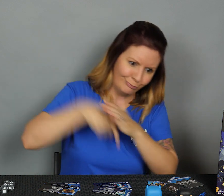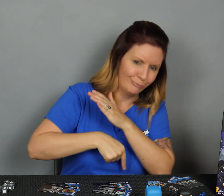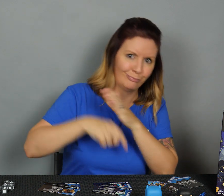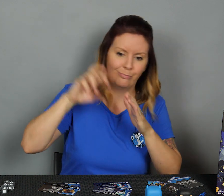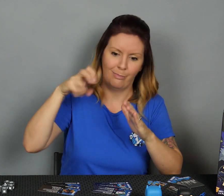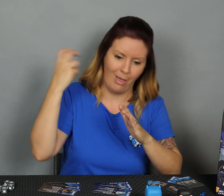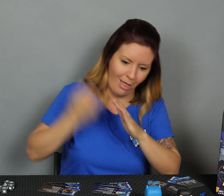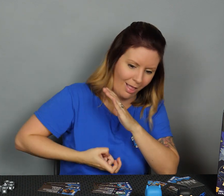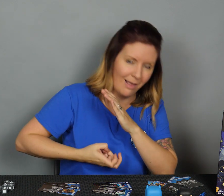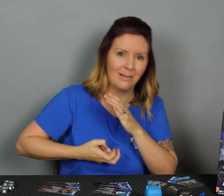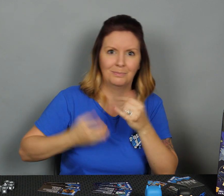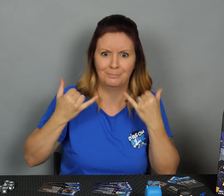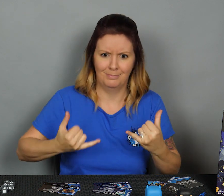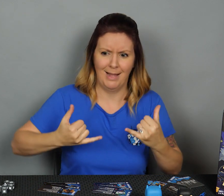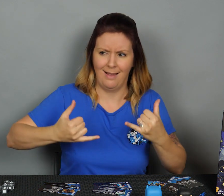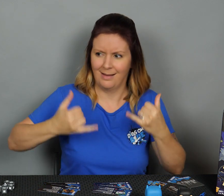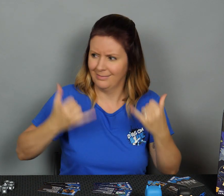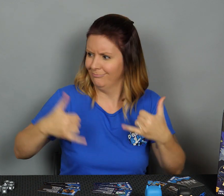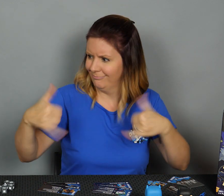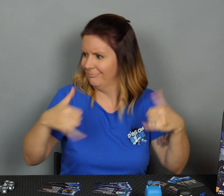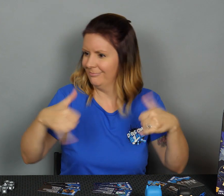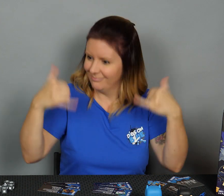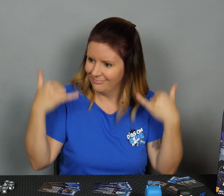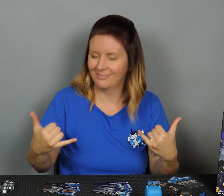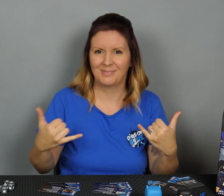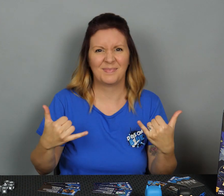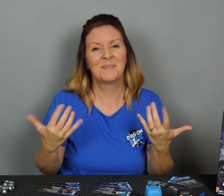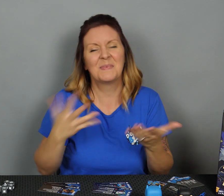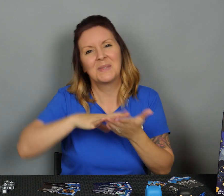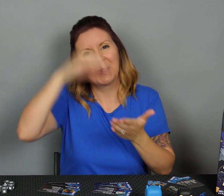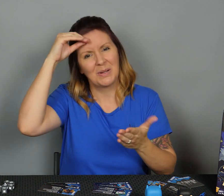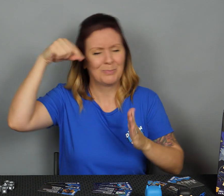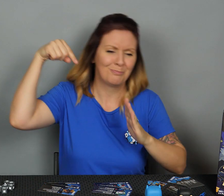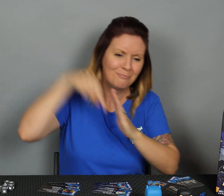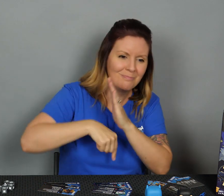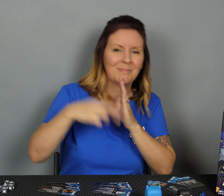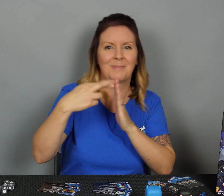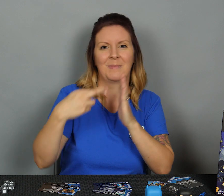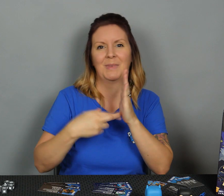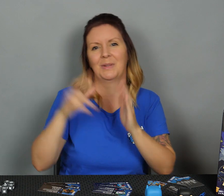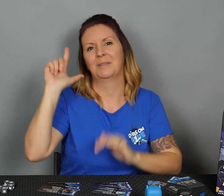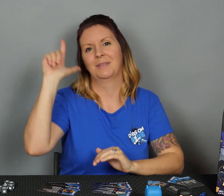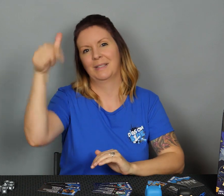want to dive in and start playing and then learn more rules later.